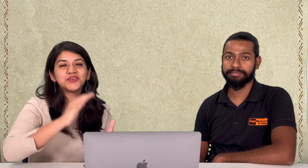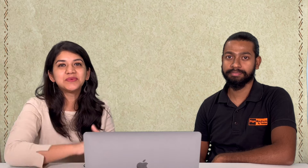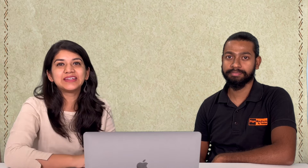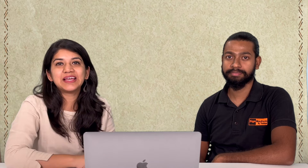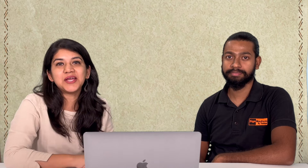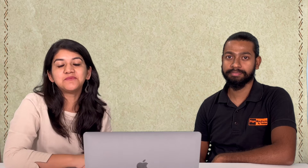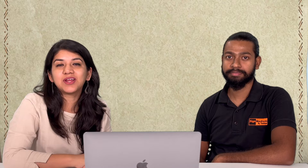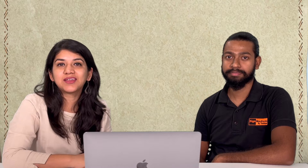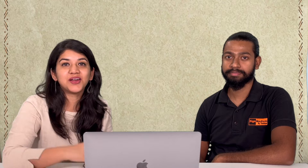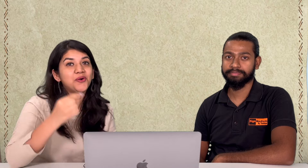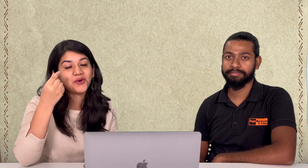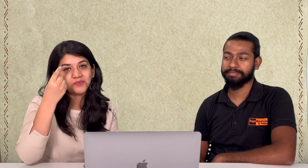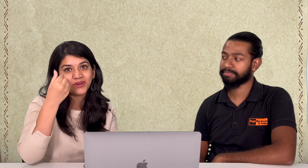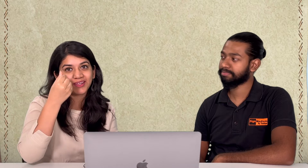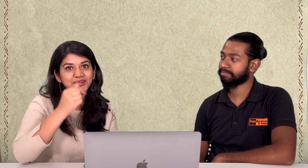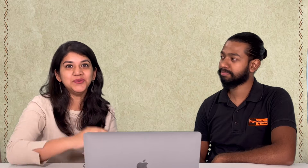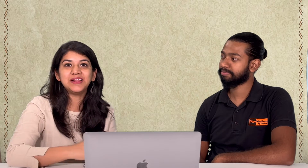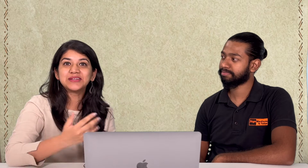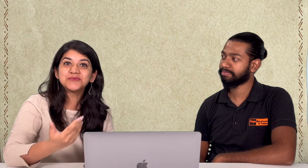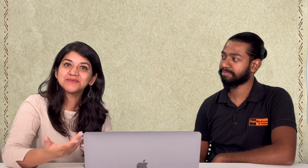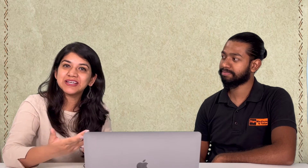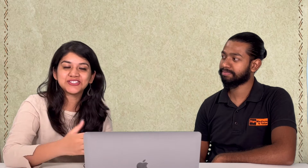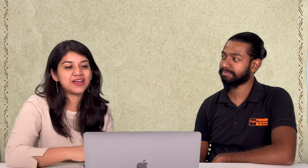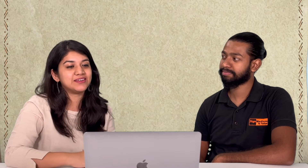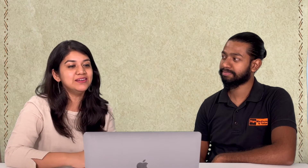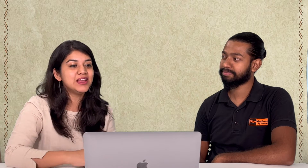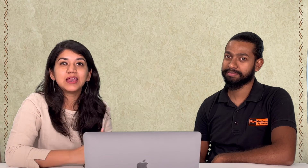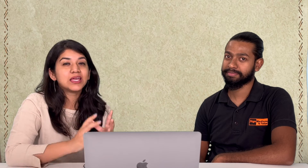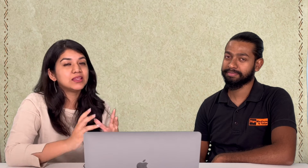Hello everybody, I'm Pragya or *sign name* Welcome to my channel